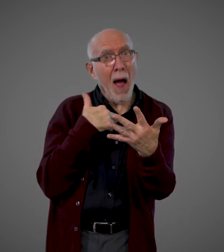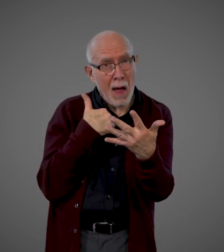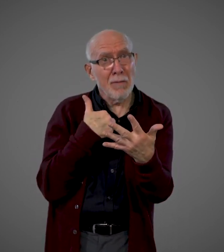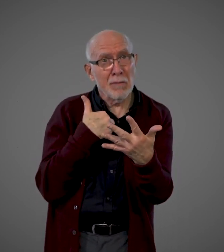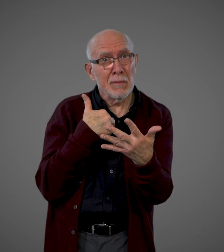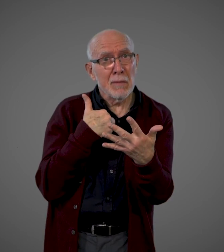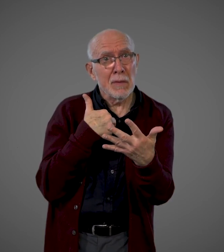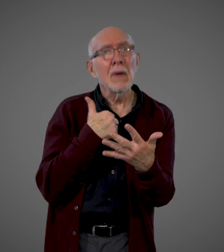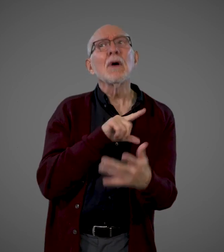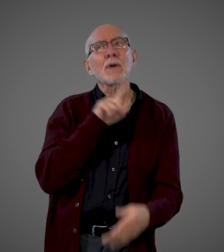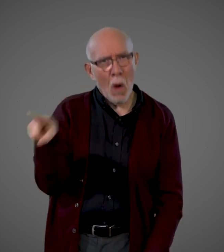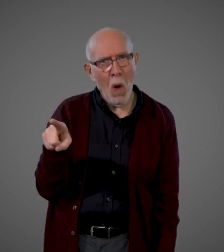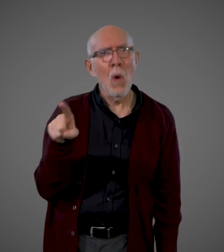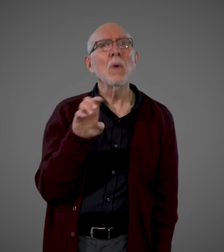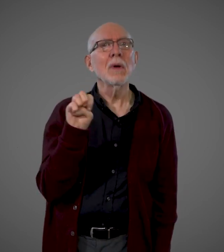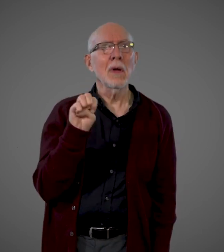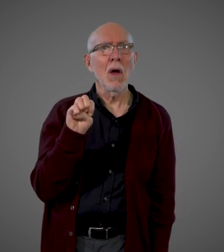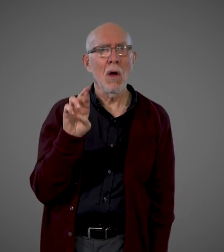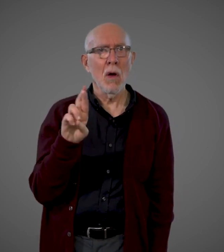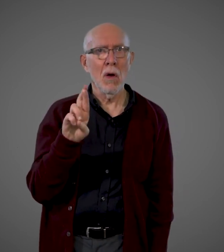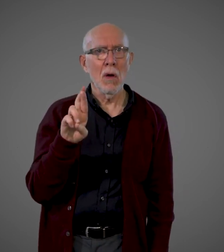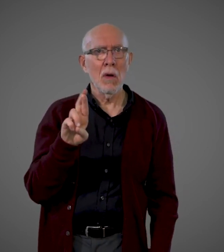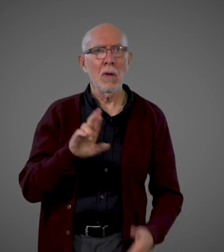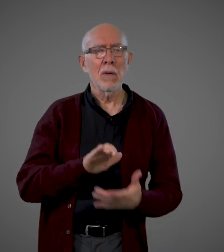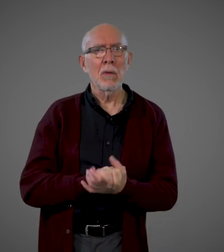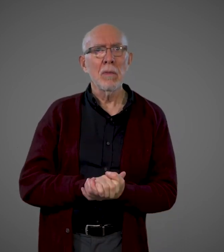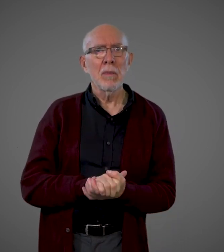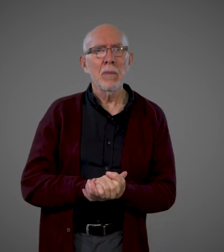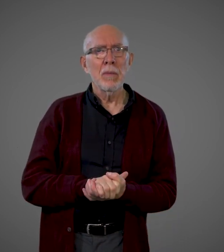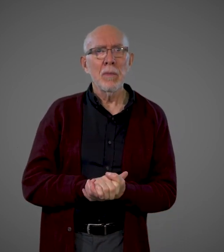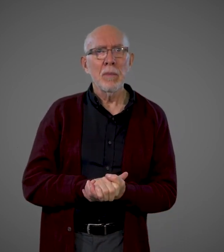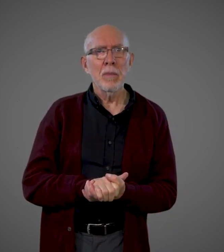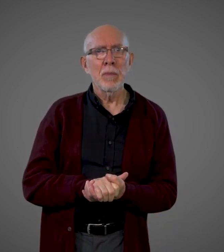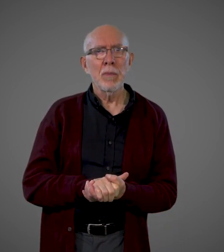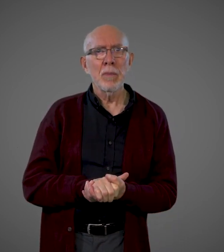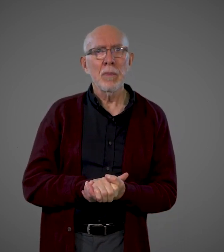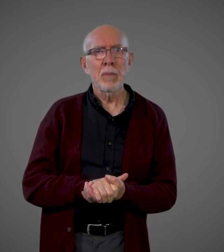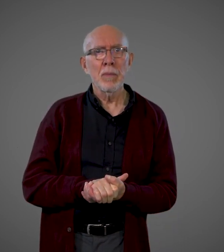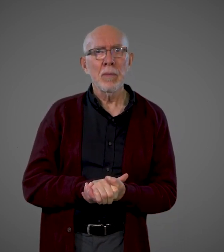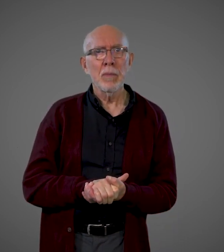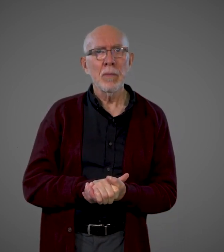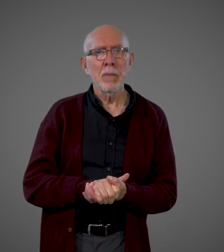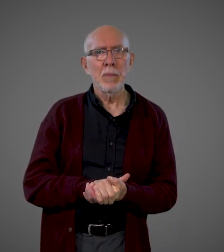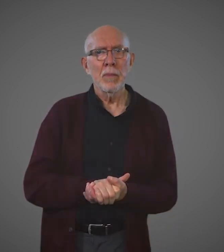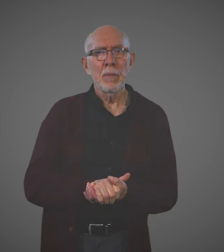for you to go back to the ER.